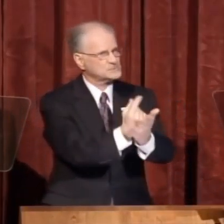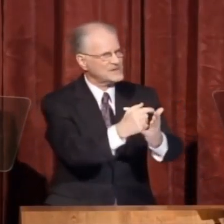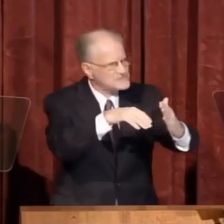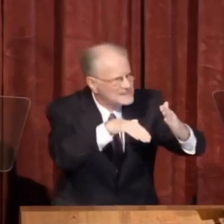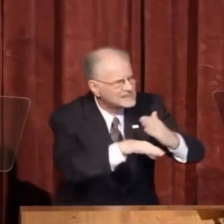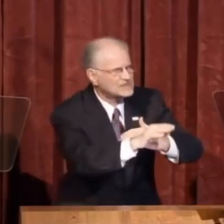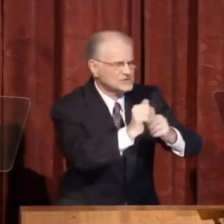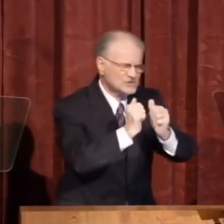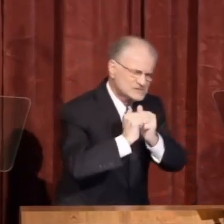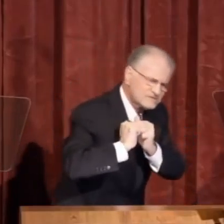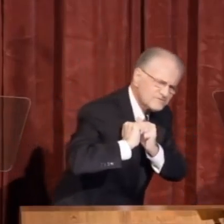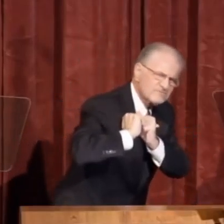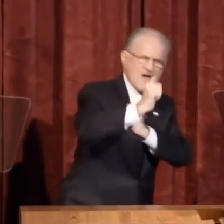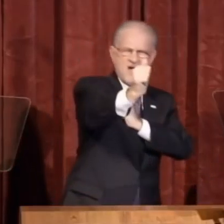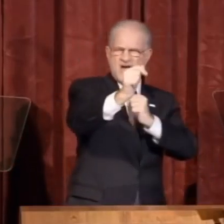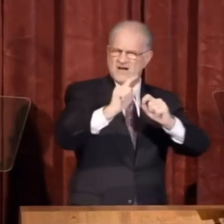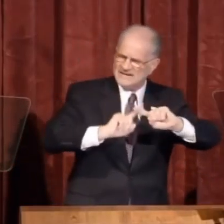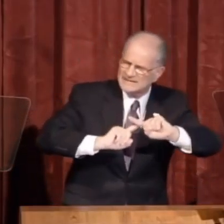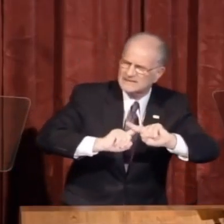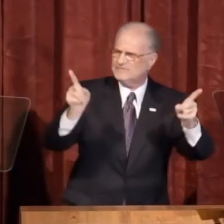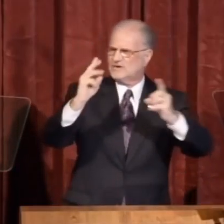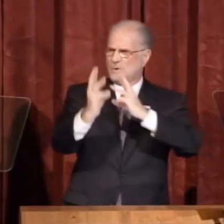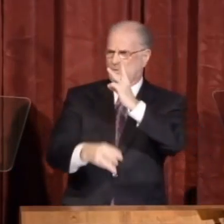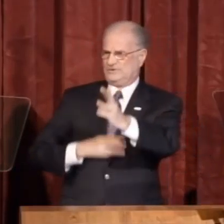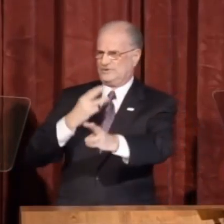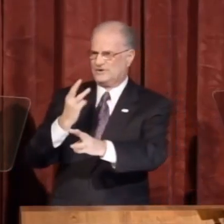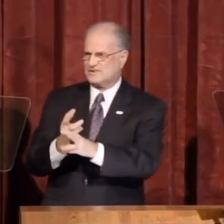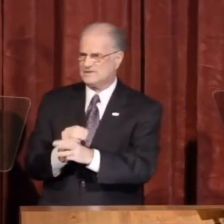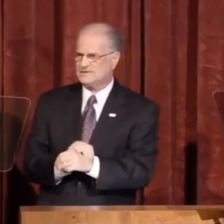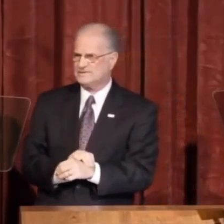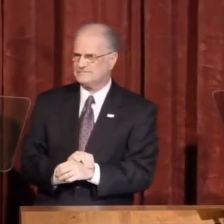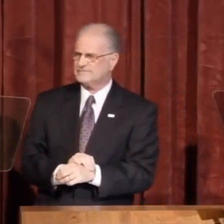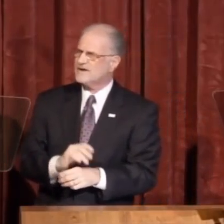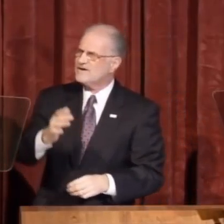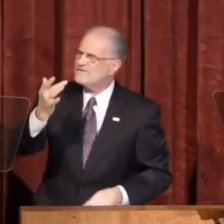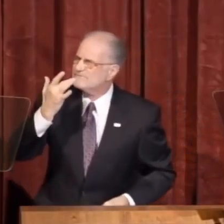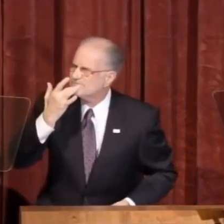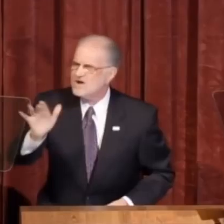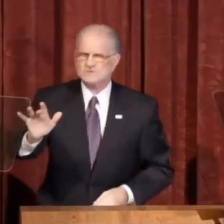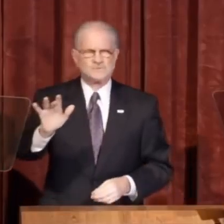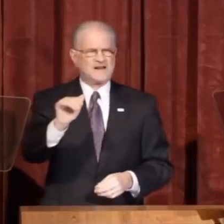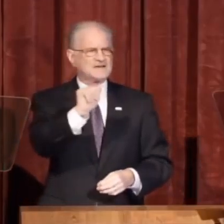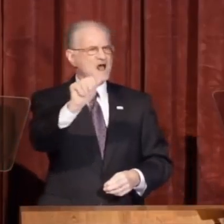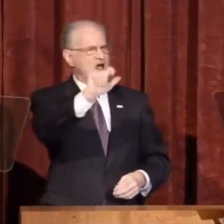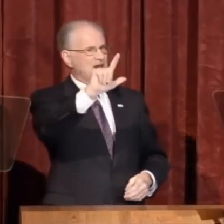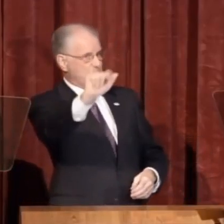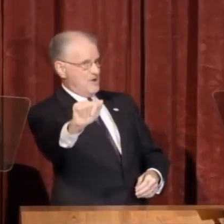was the inspiration for my words today.